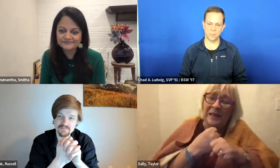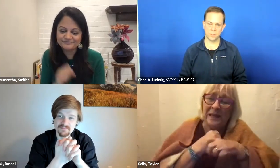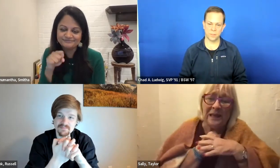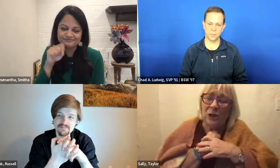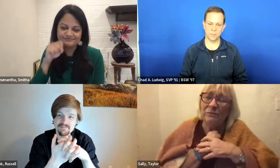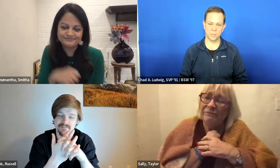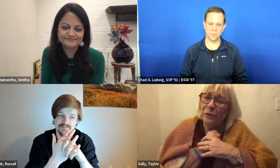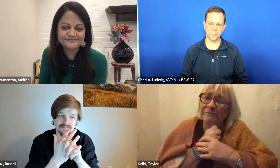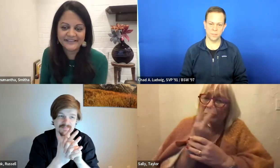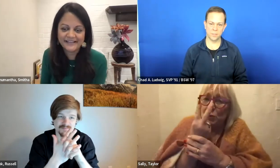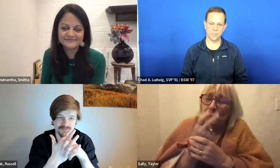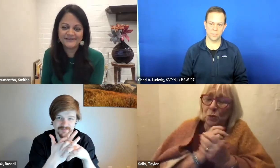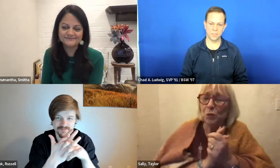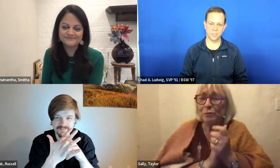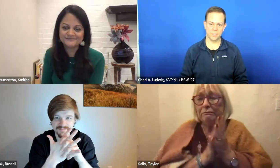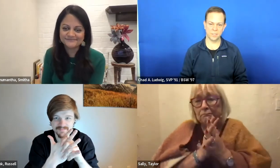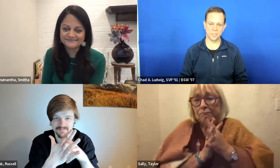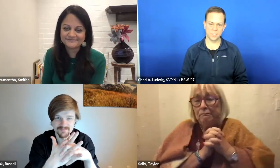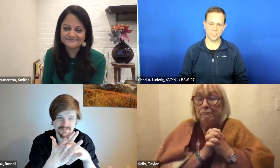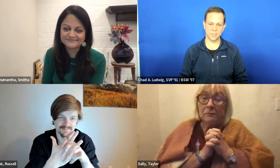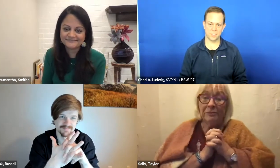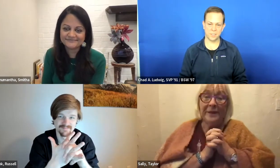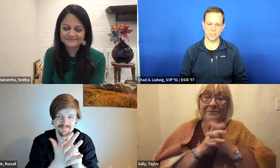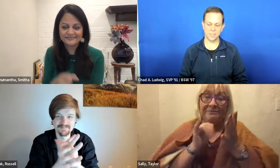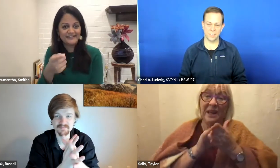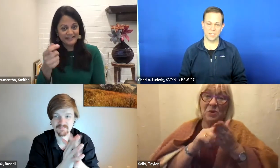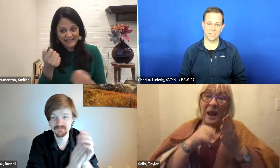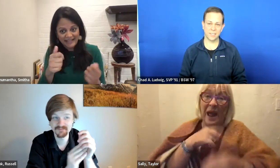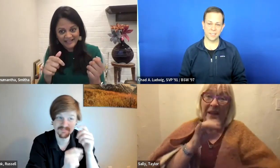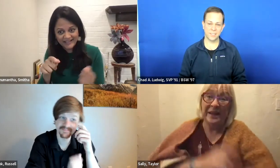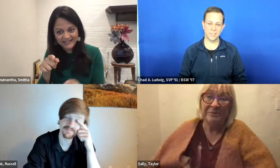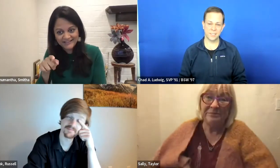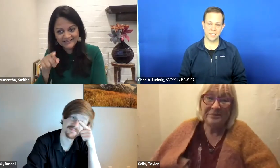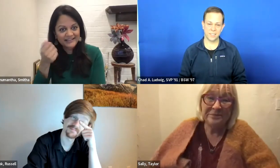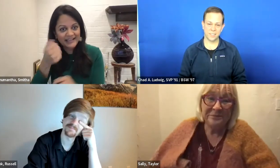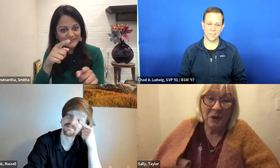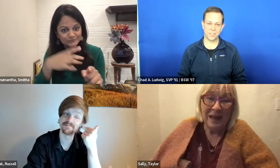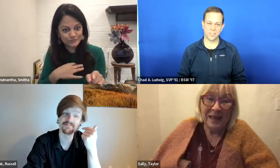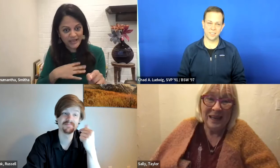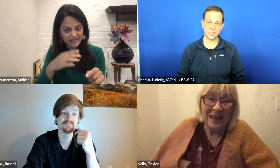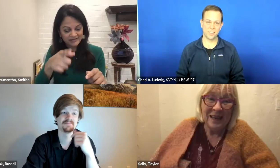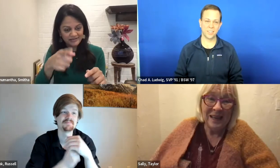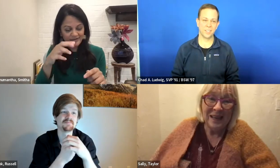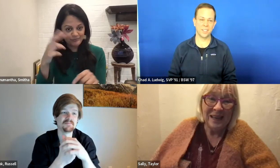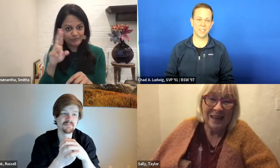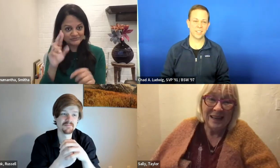You know, I was very lucky that this only happened for about two years, not all 5 years after his diagnosis.